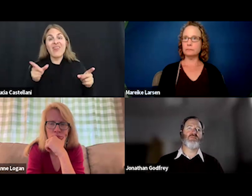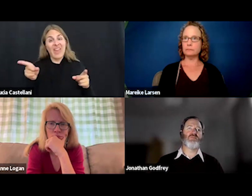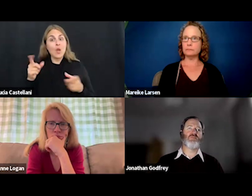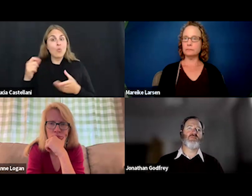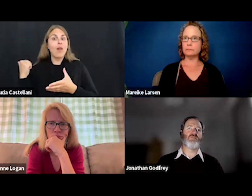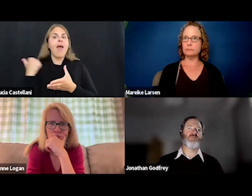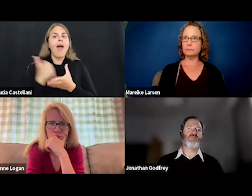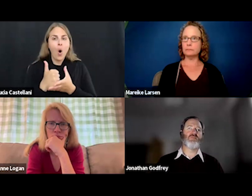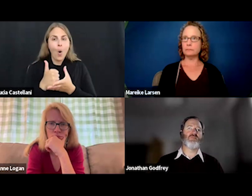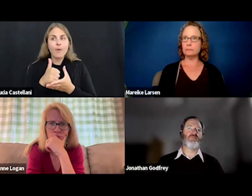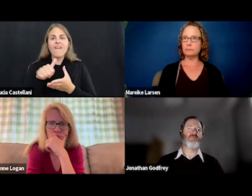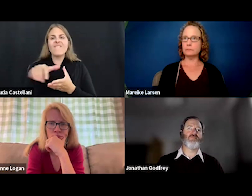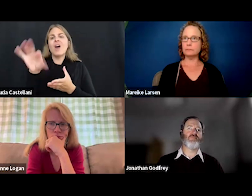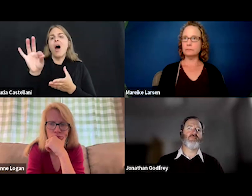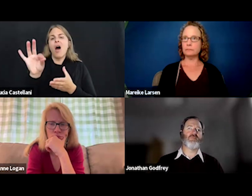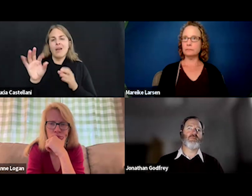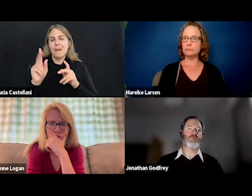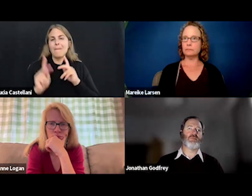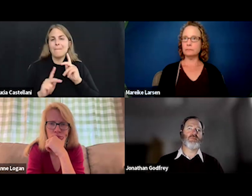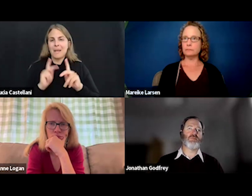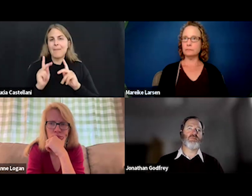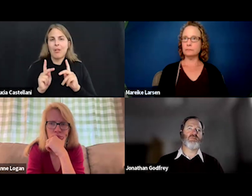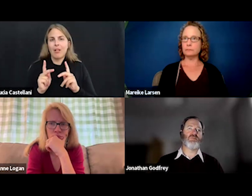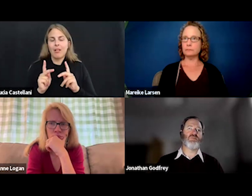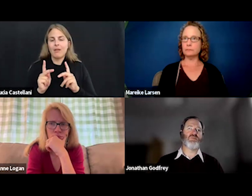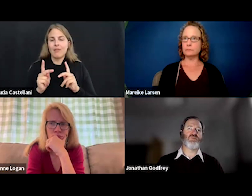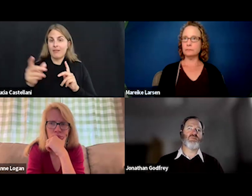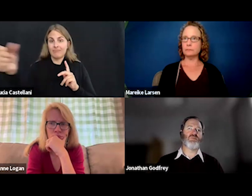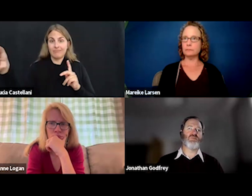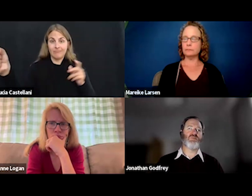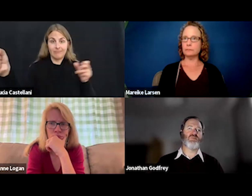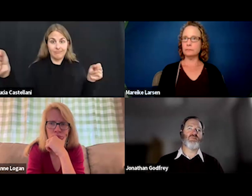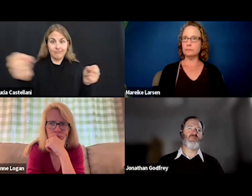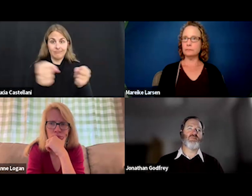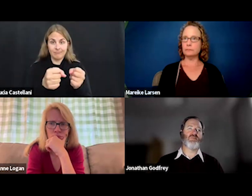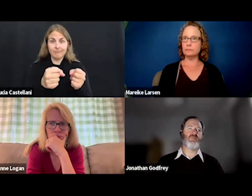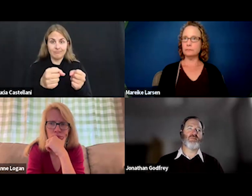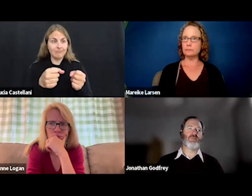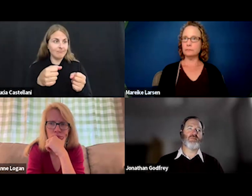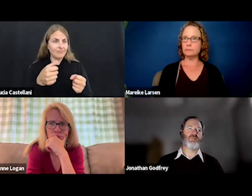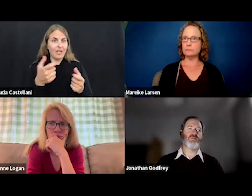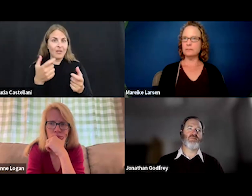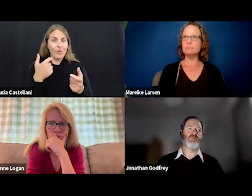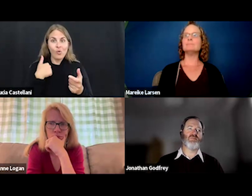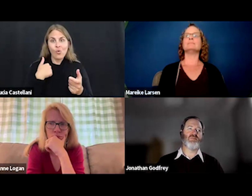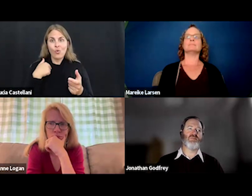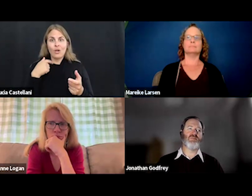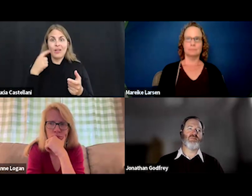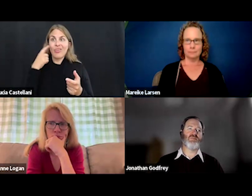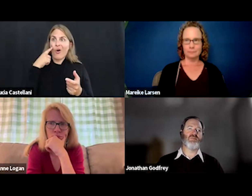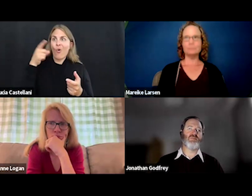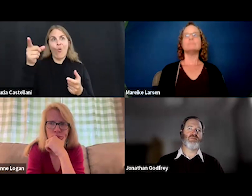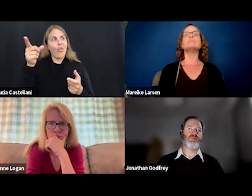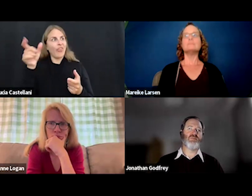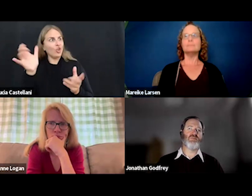you can't plan this. If you found somebody very interesting in a conference, you found somebody's talk very interesting and you want to chat with them.